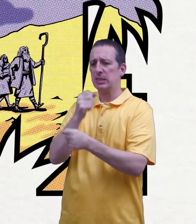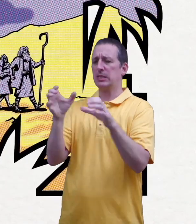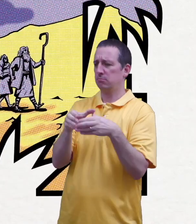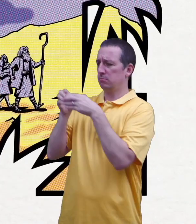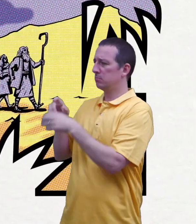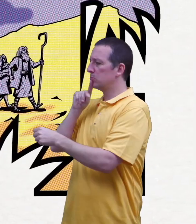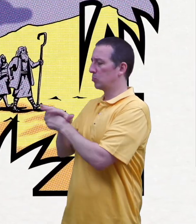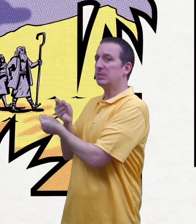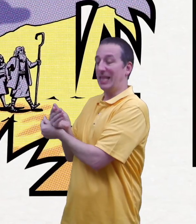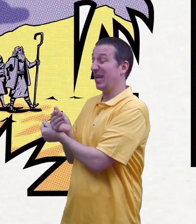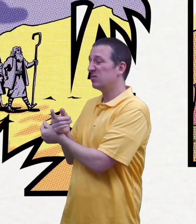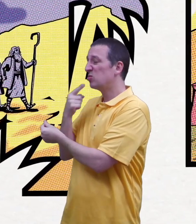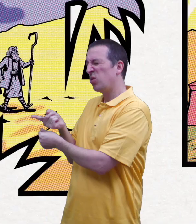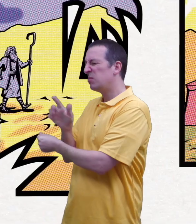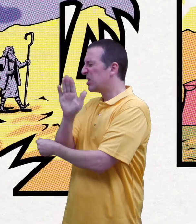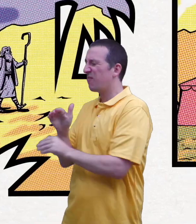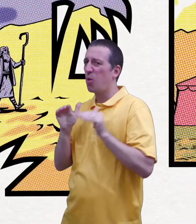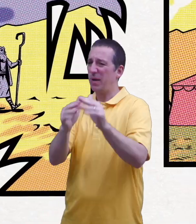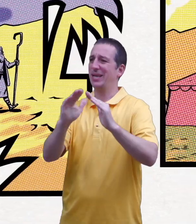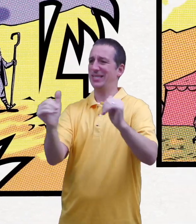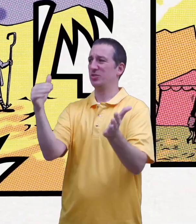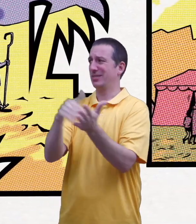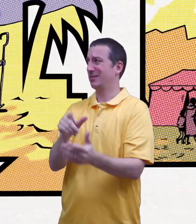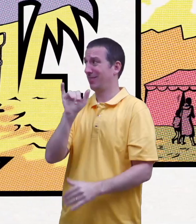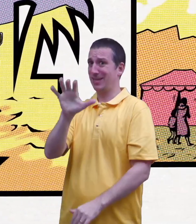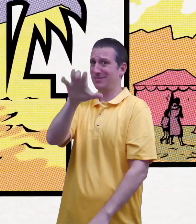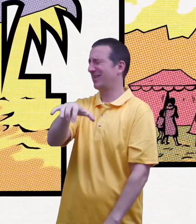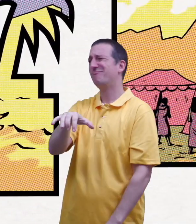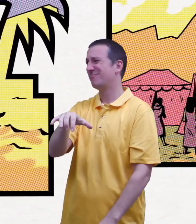get back to the promisedland, God tells them to never go back to